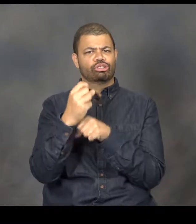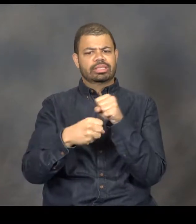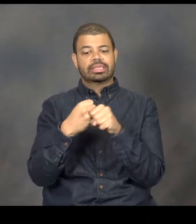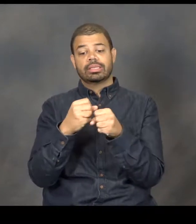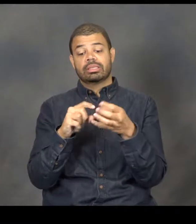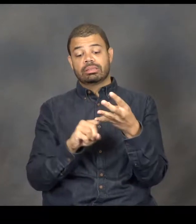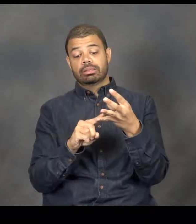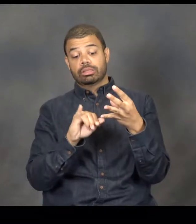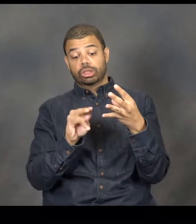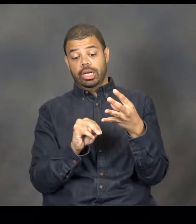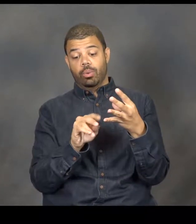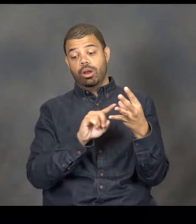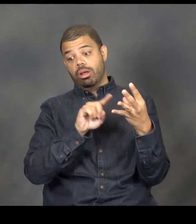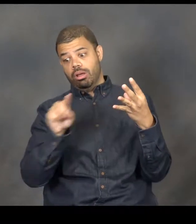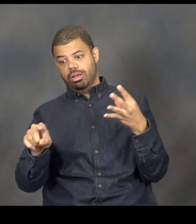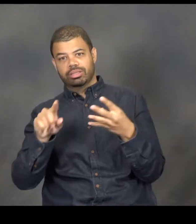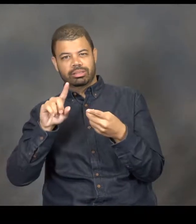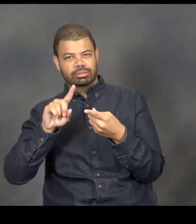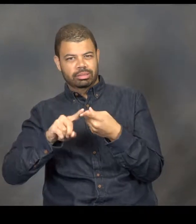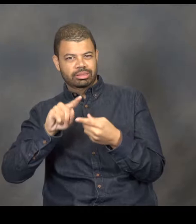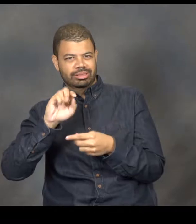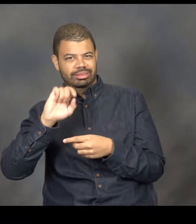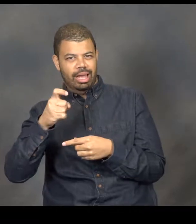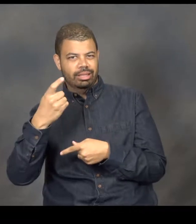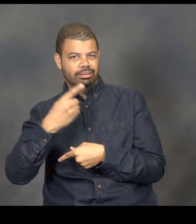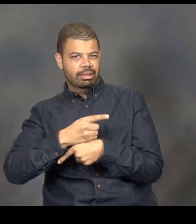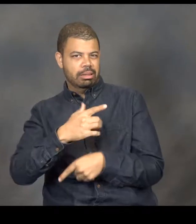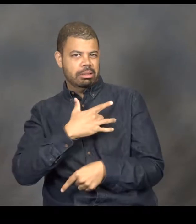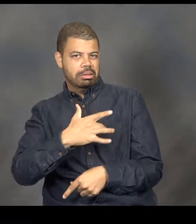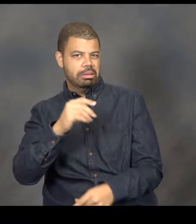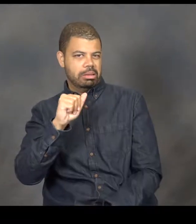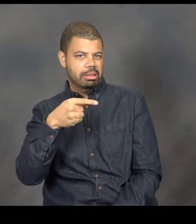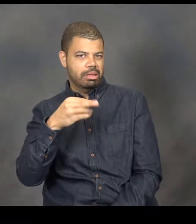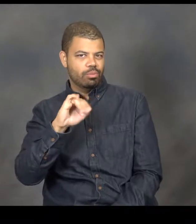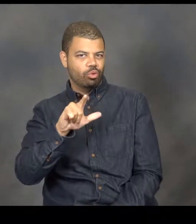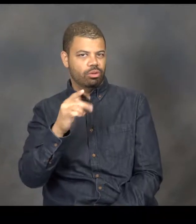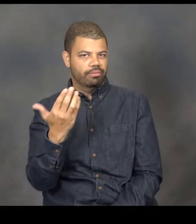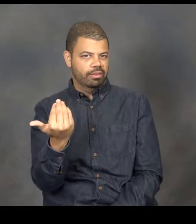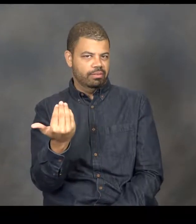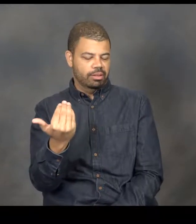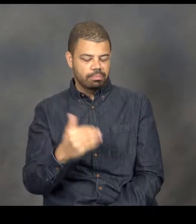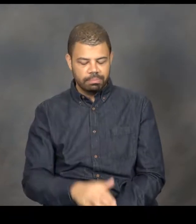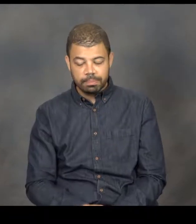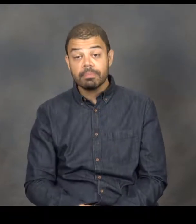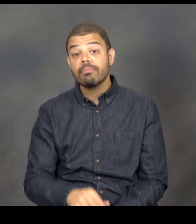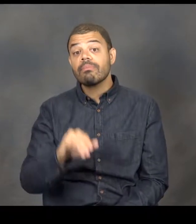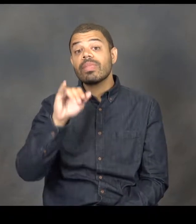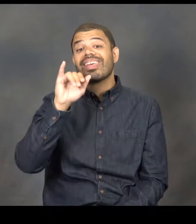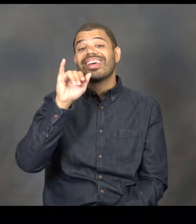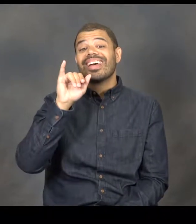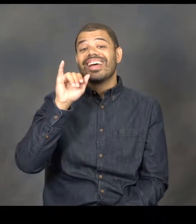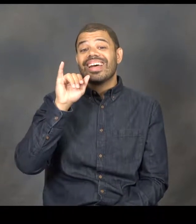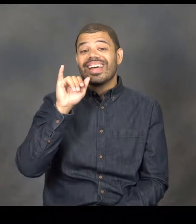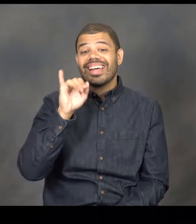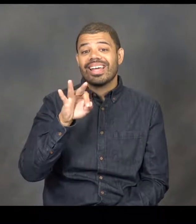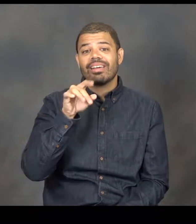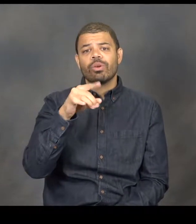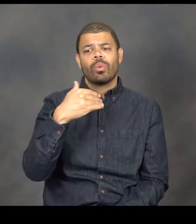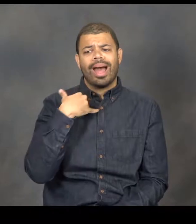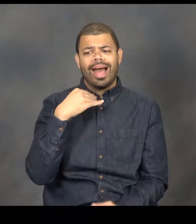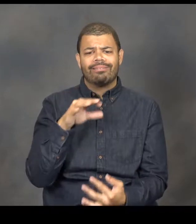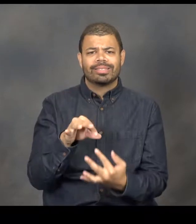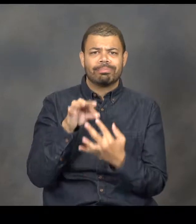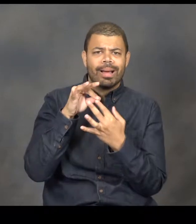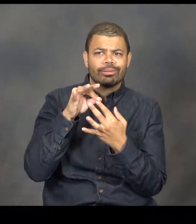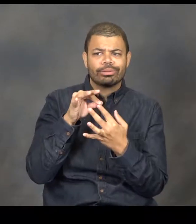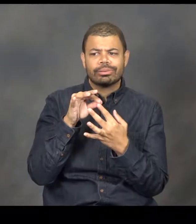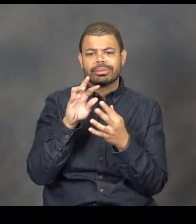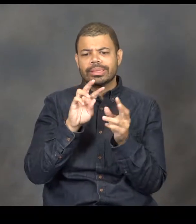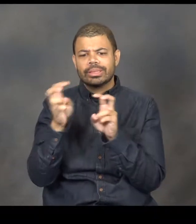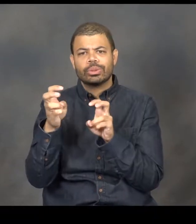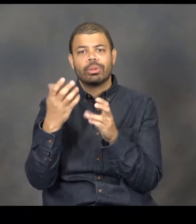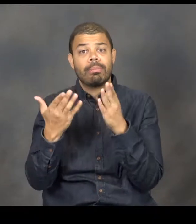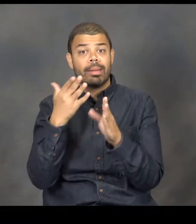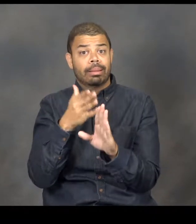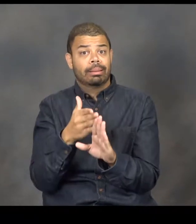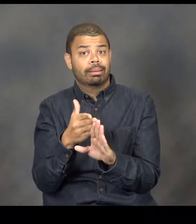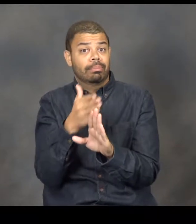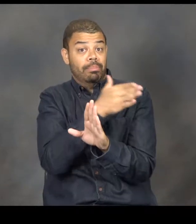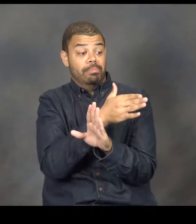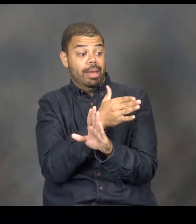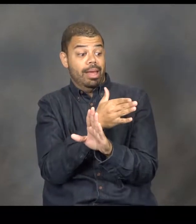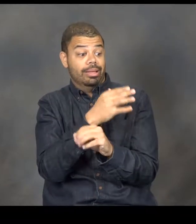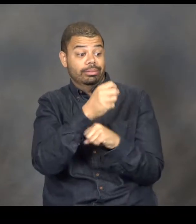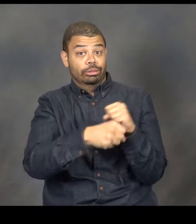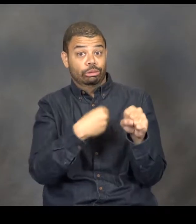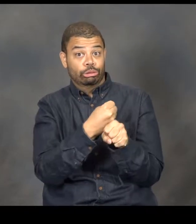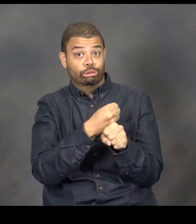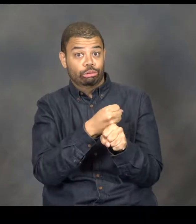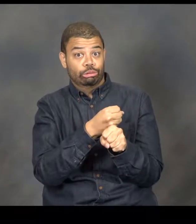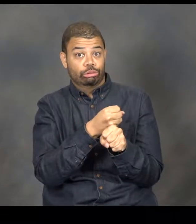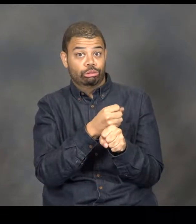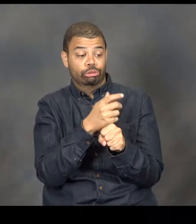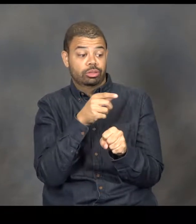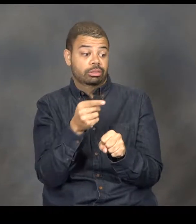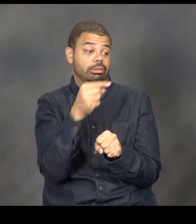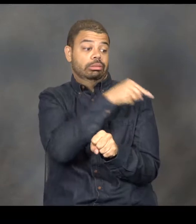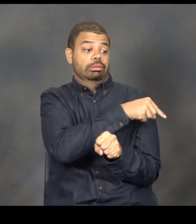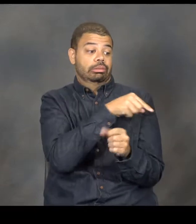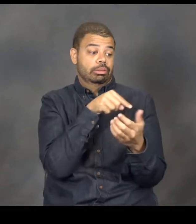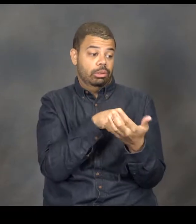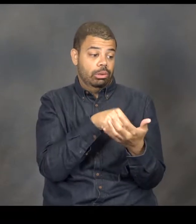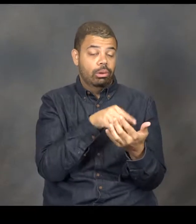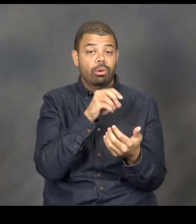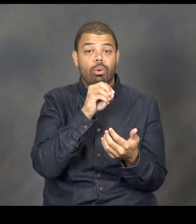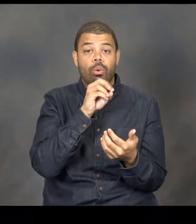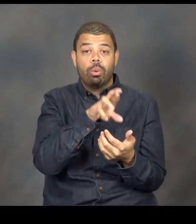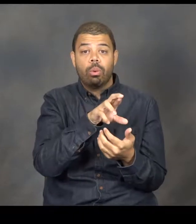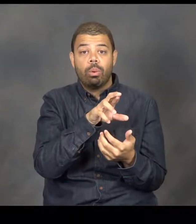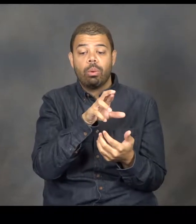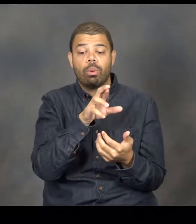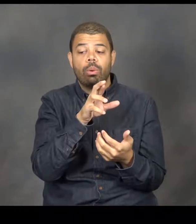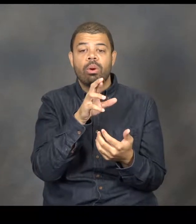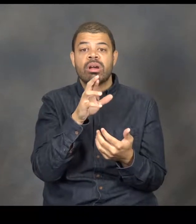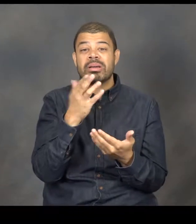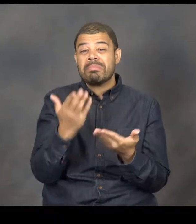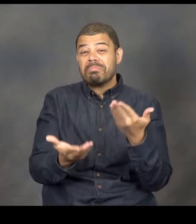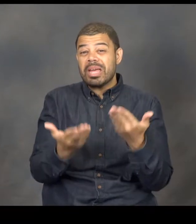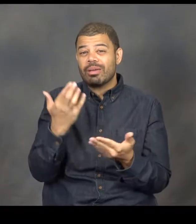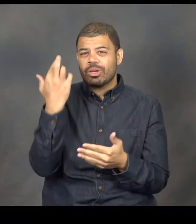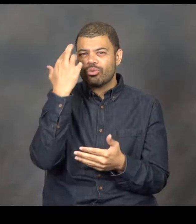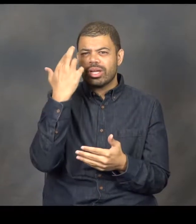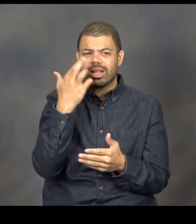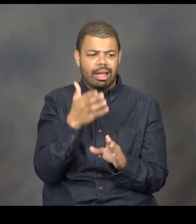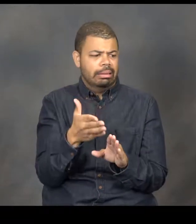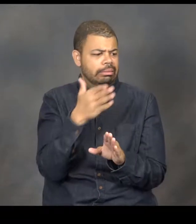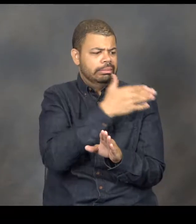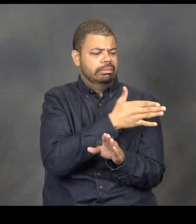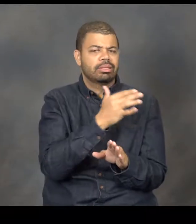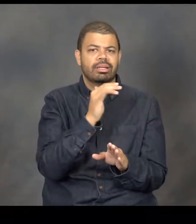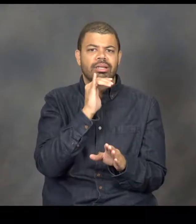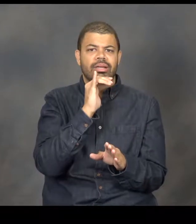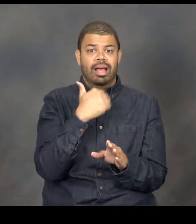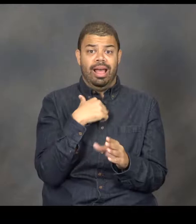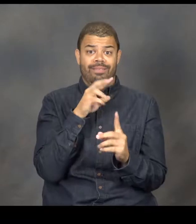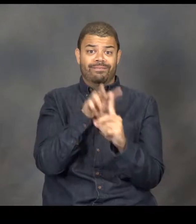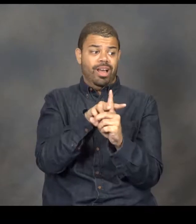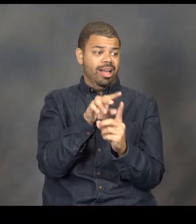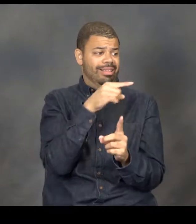An individual or family can have income up to $54,000 a year